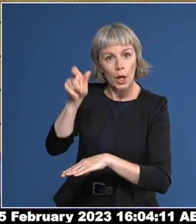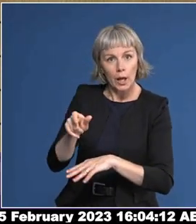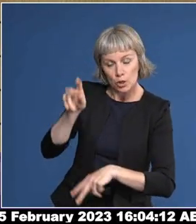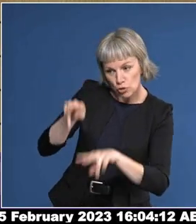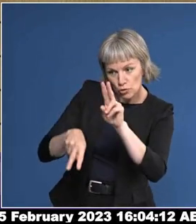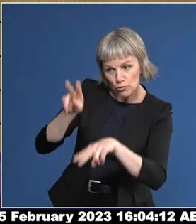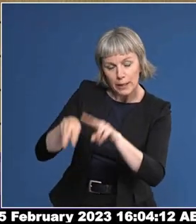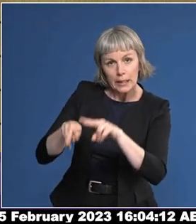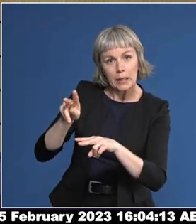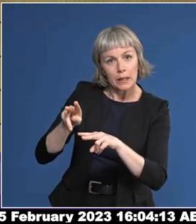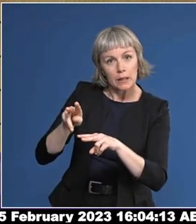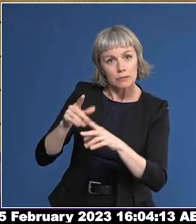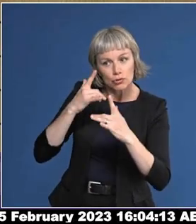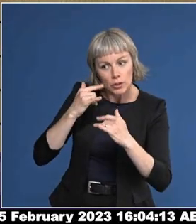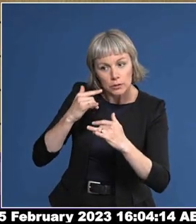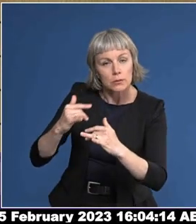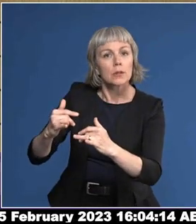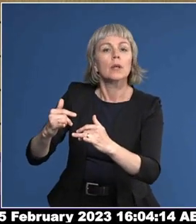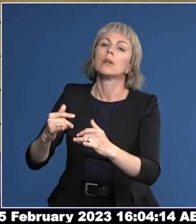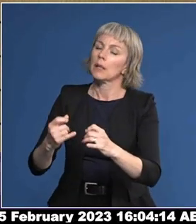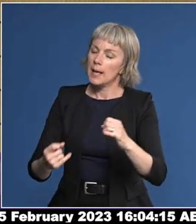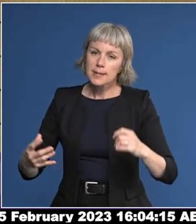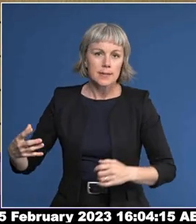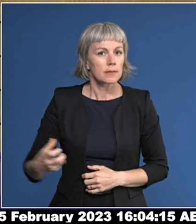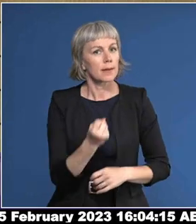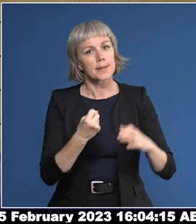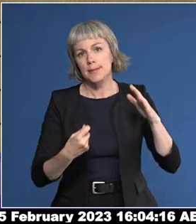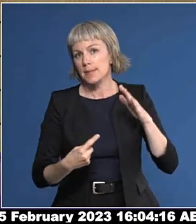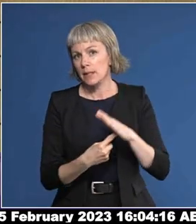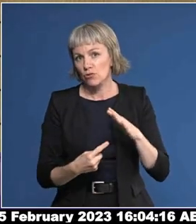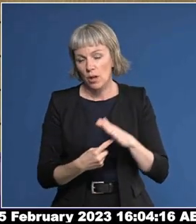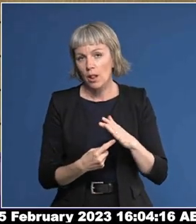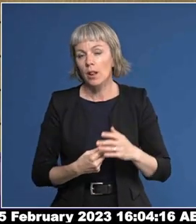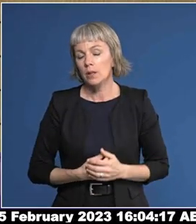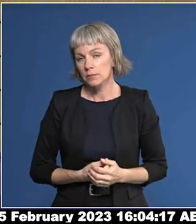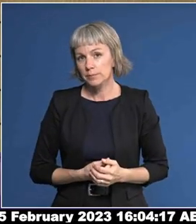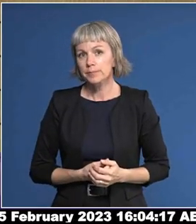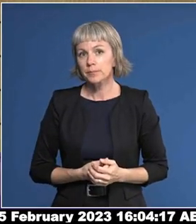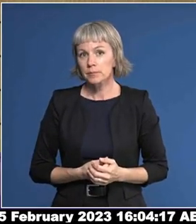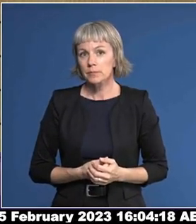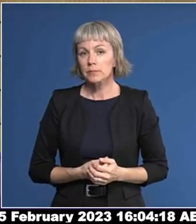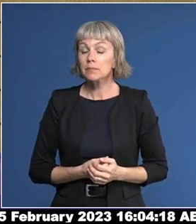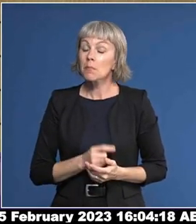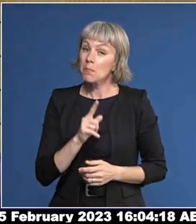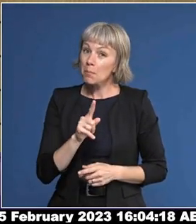But our learning from the worker screening process is - at the moment is that it can at times be difficult.